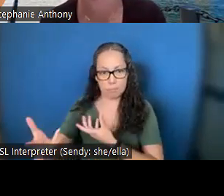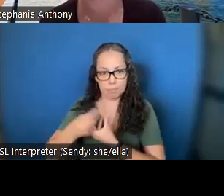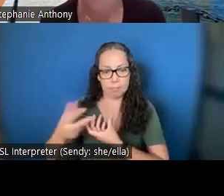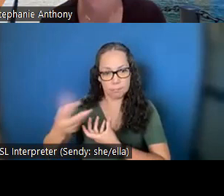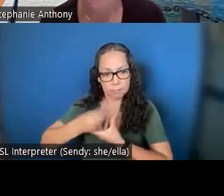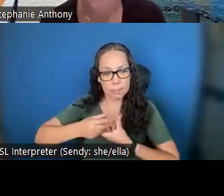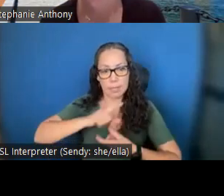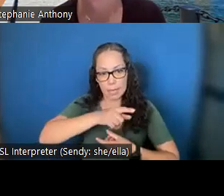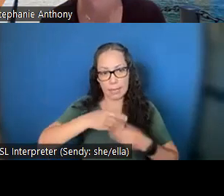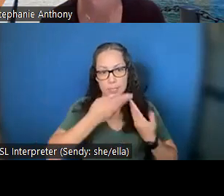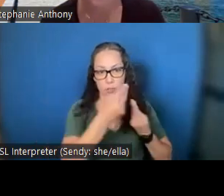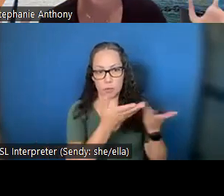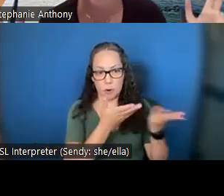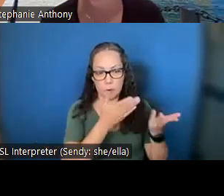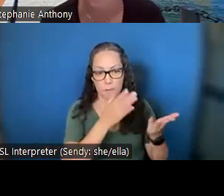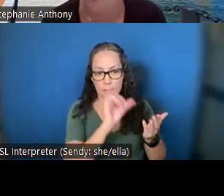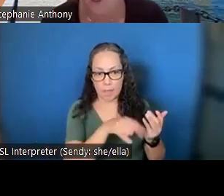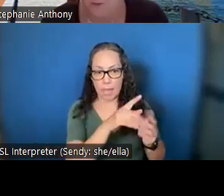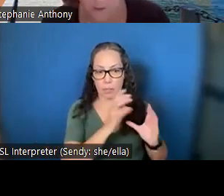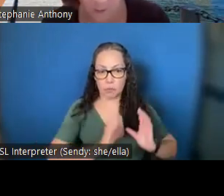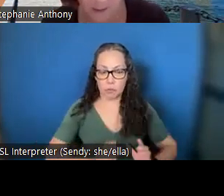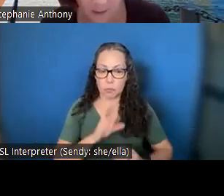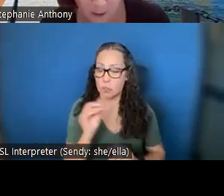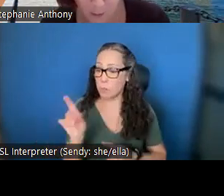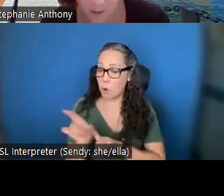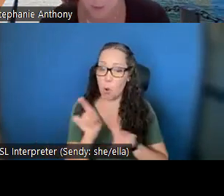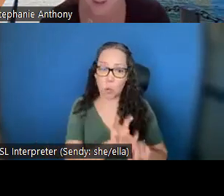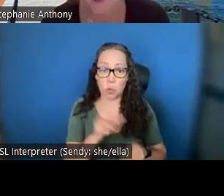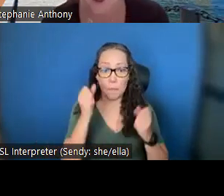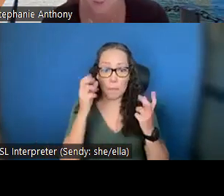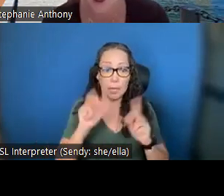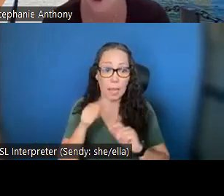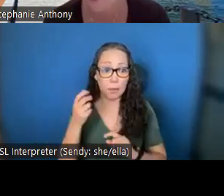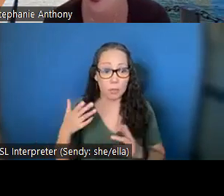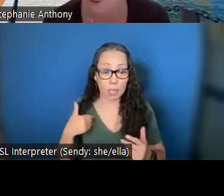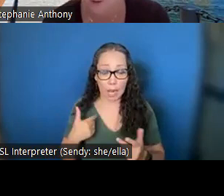it's DH CS or others there's obviously many that do so really having some broader opportunities